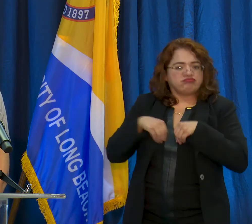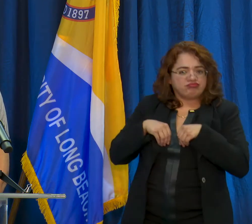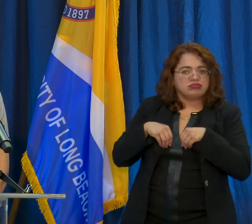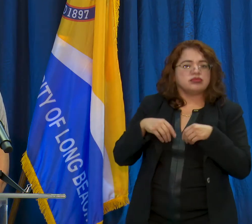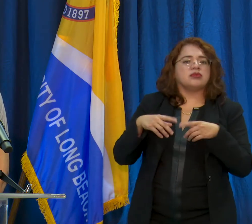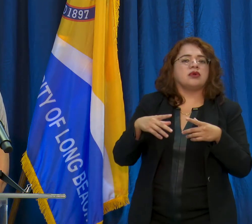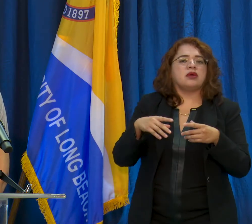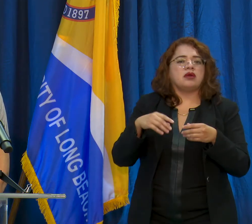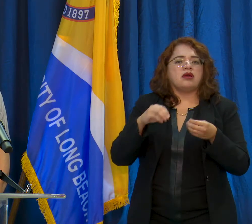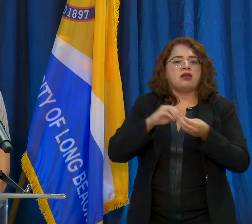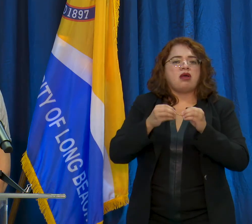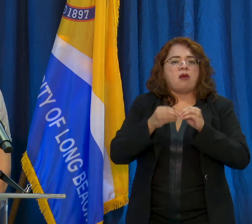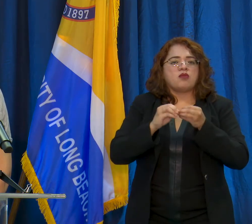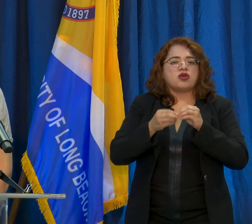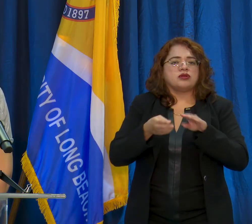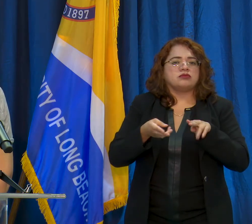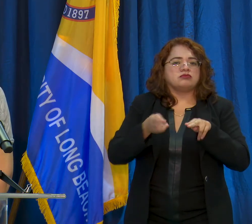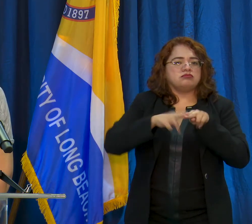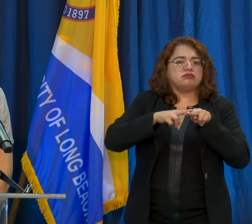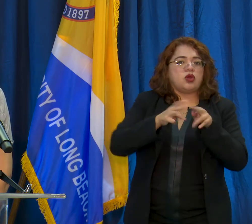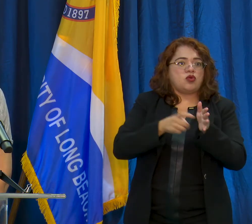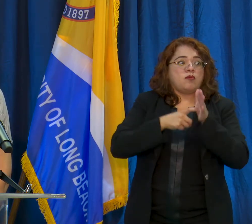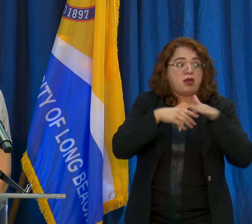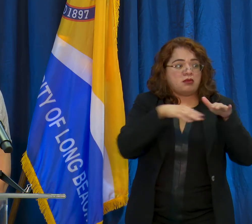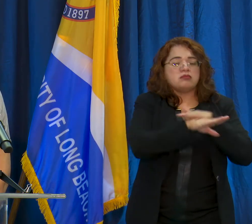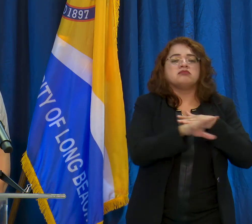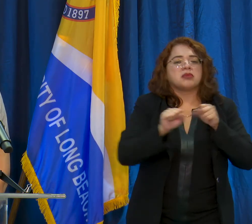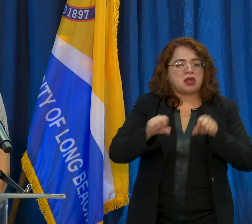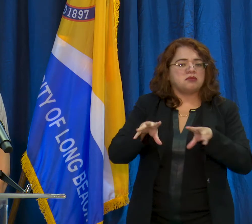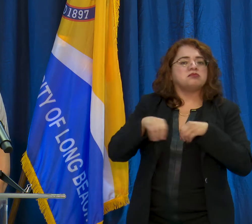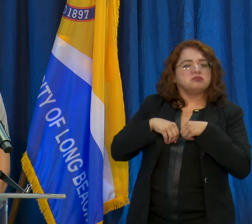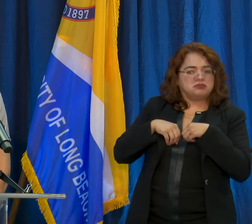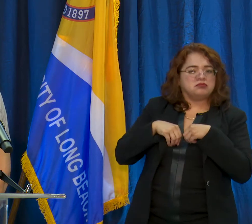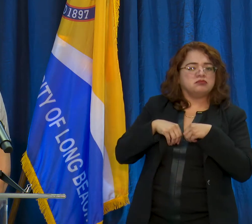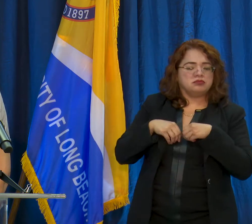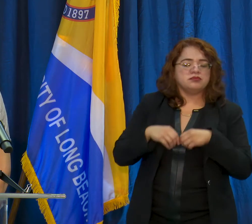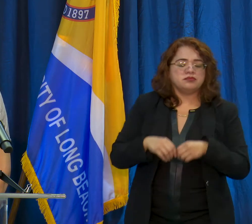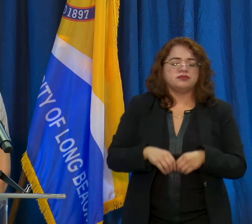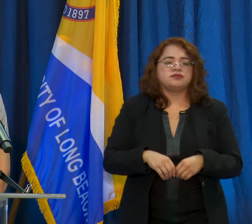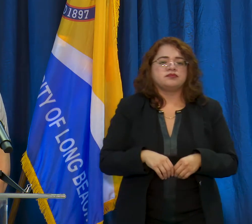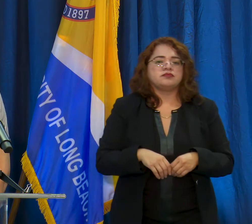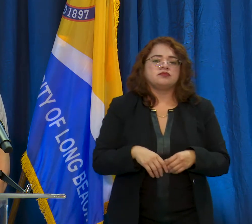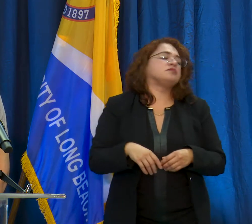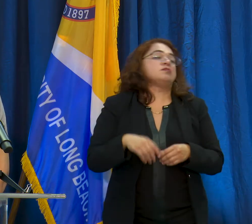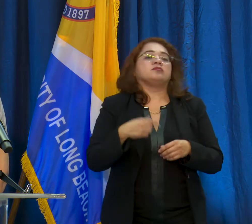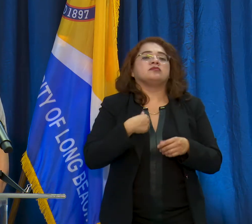that demand. We're in really close conversation to